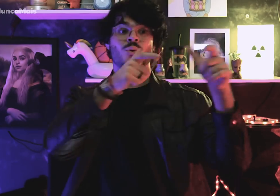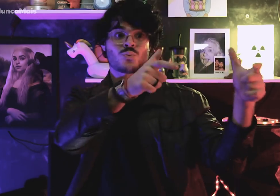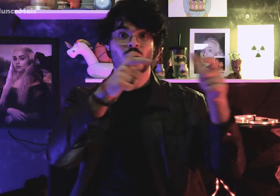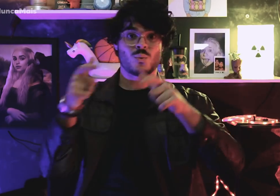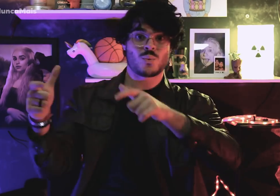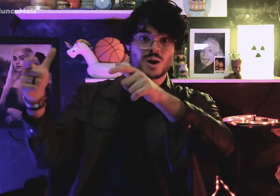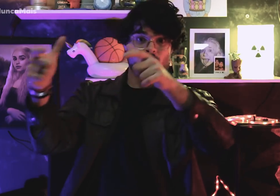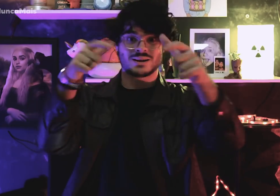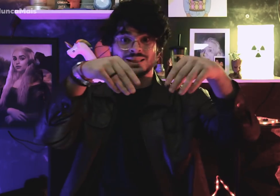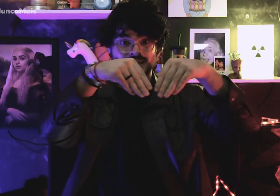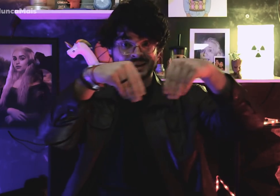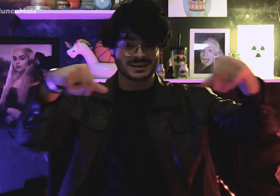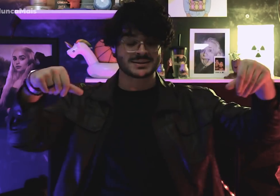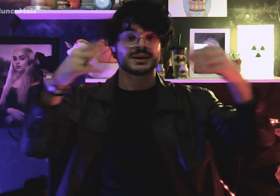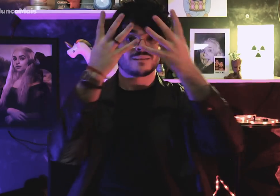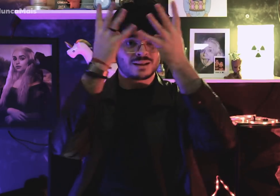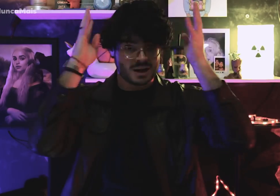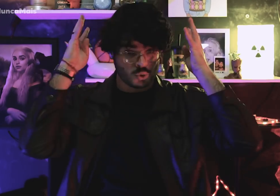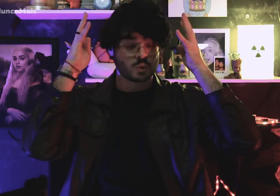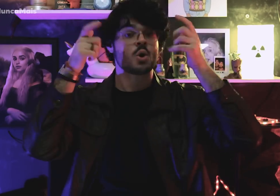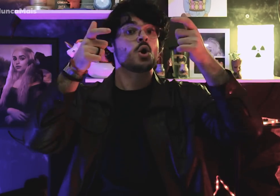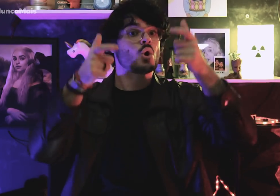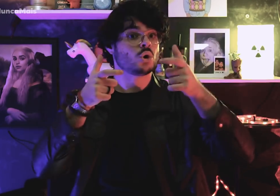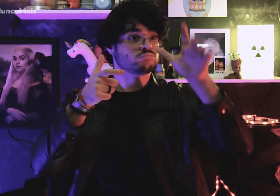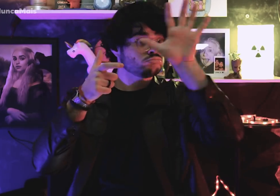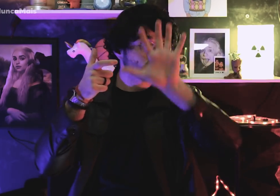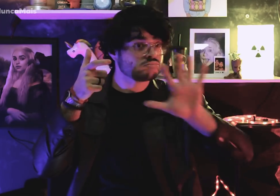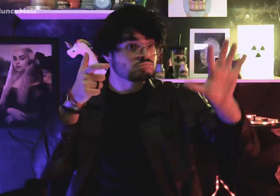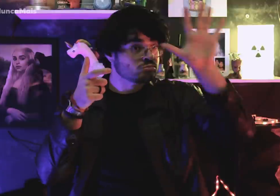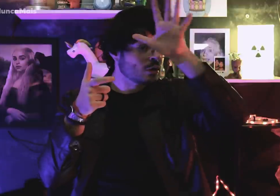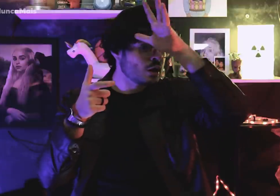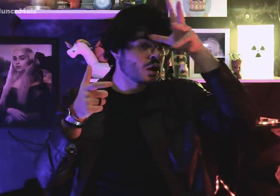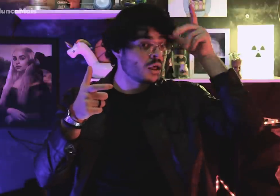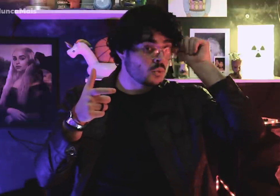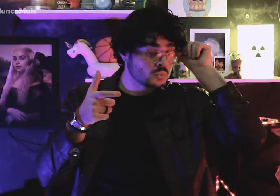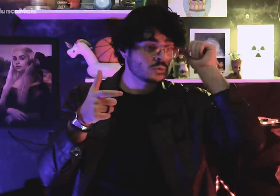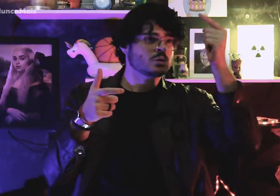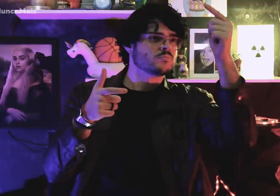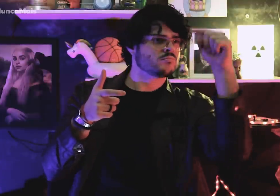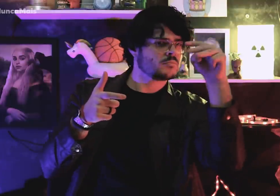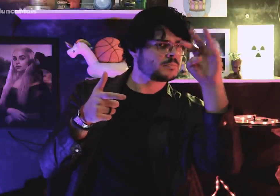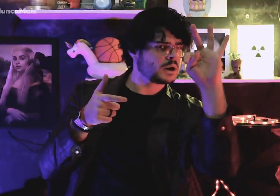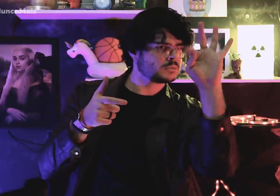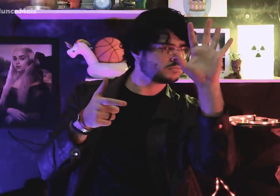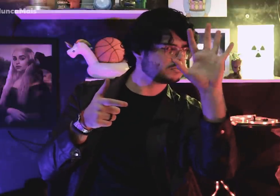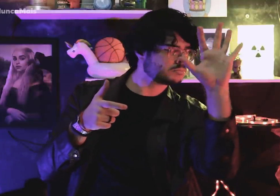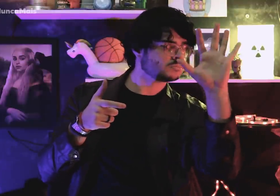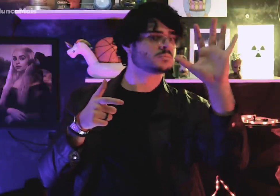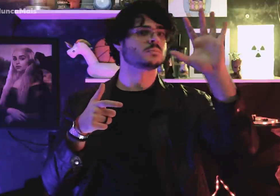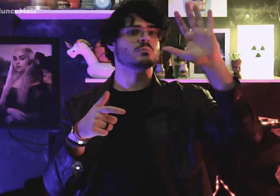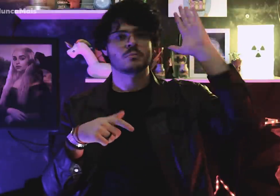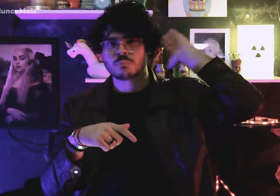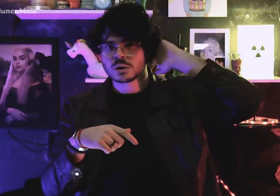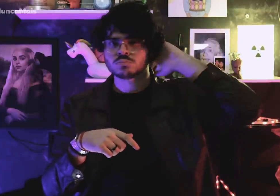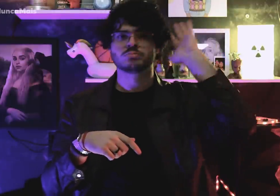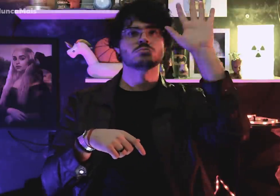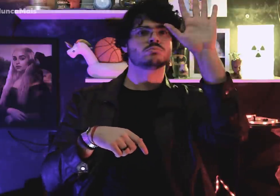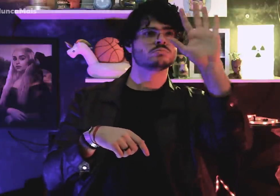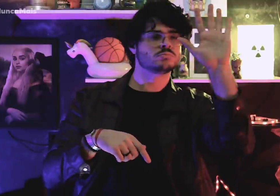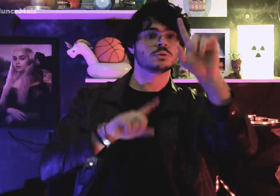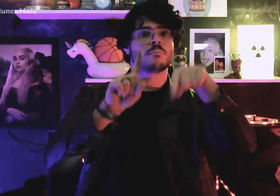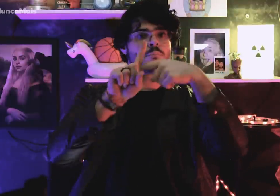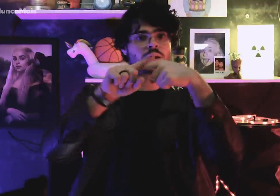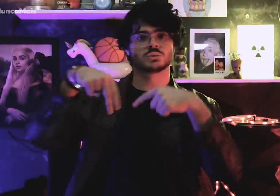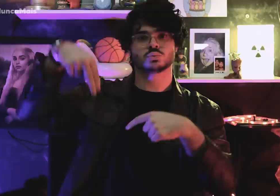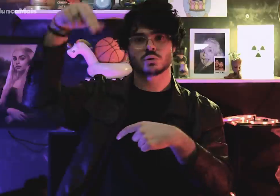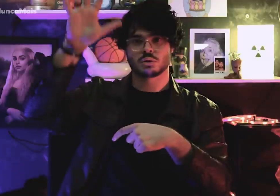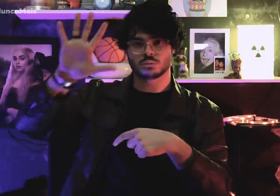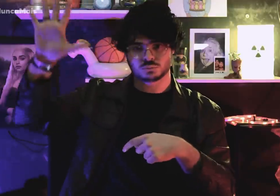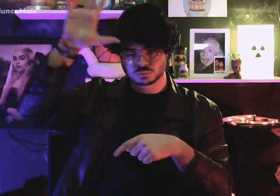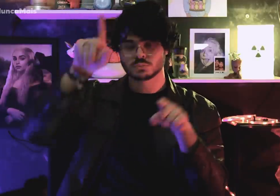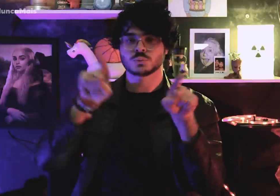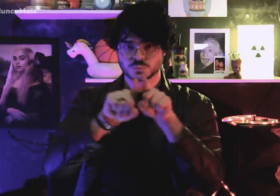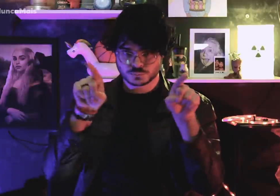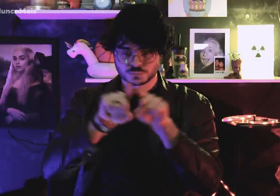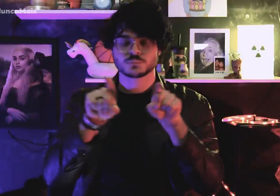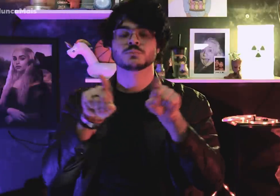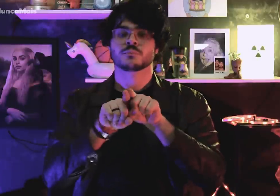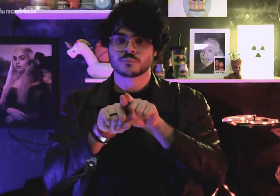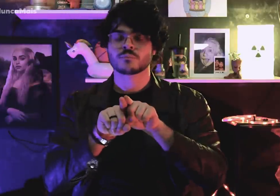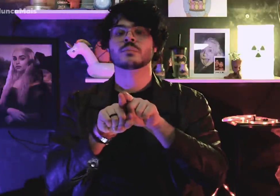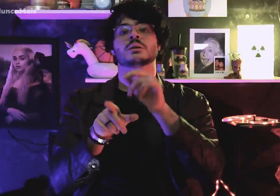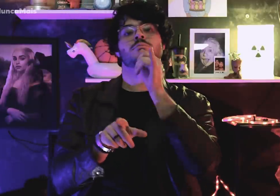the occupation of indigenous lands in Amazon region and Northeast region,